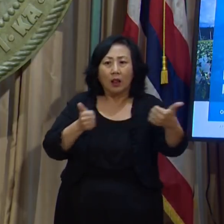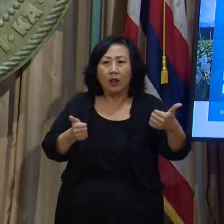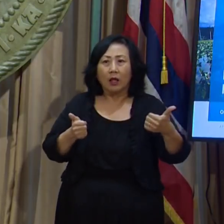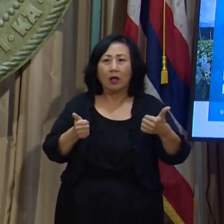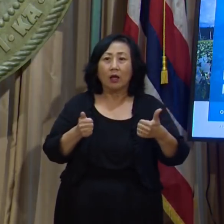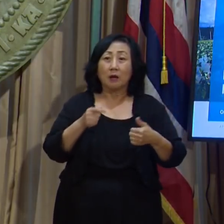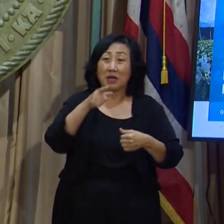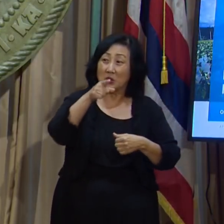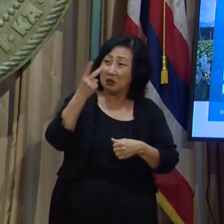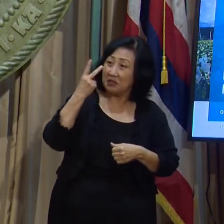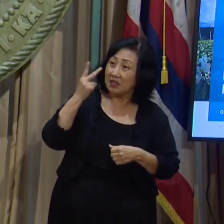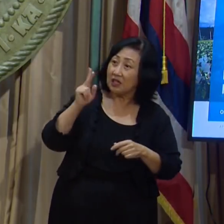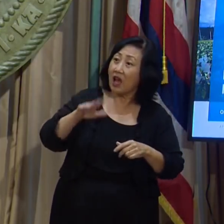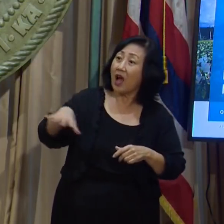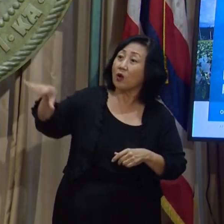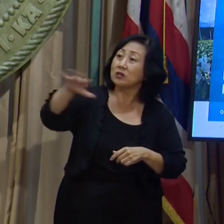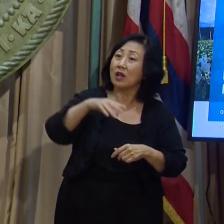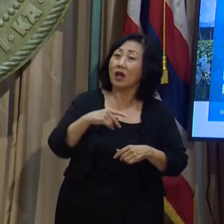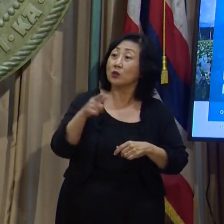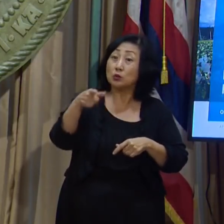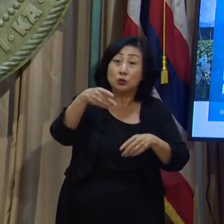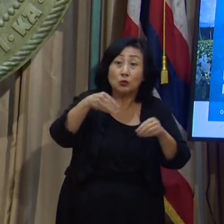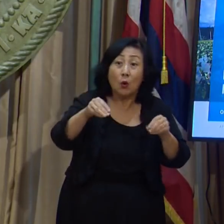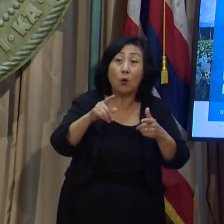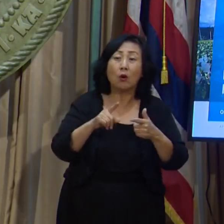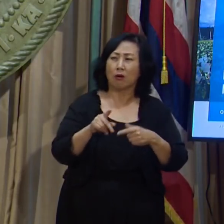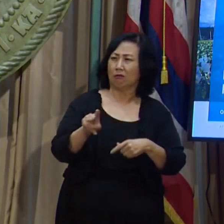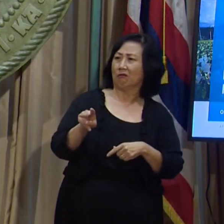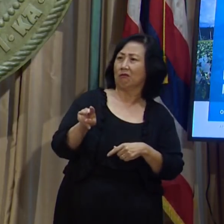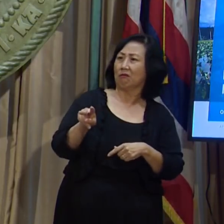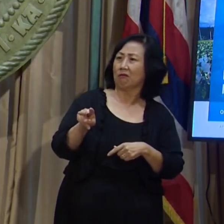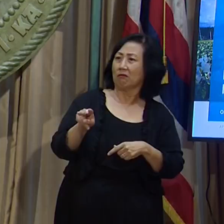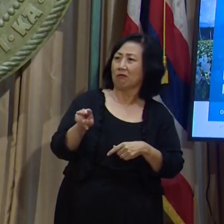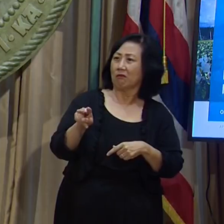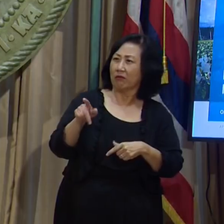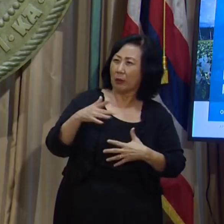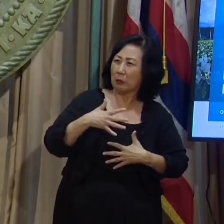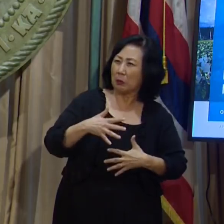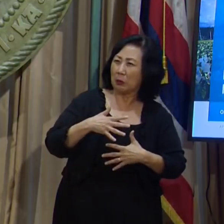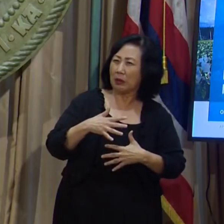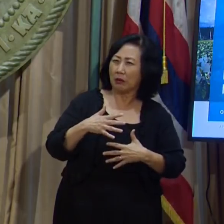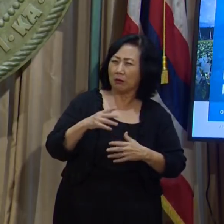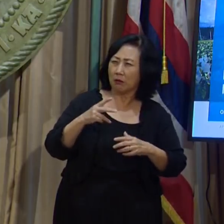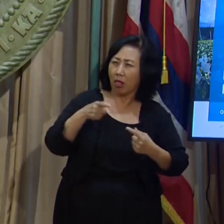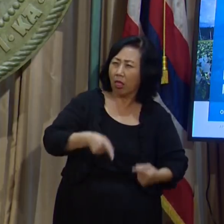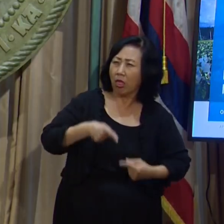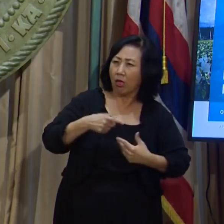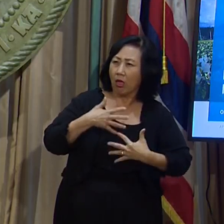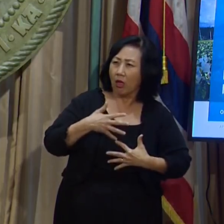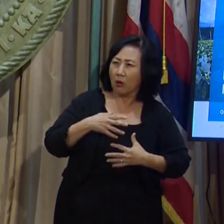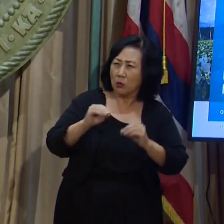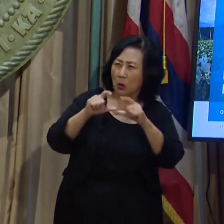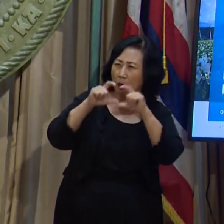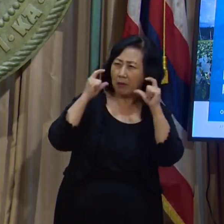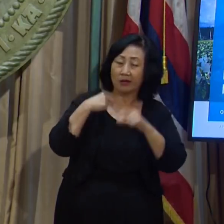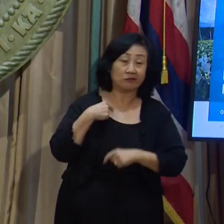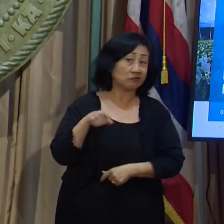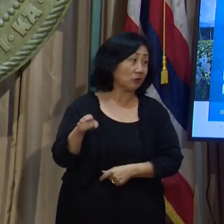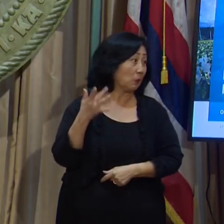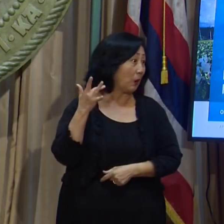GOOD. WE RECOMMEND PEOPLE SOCIAL DISTANCE COMPLETELY. BE CAREFUL ABOUT CRITICIZING OTHERS IN COMMUNITIES, IF YOU